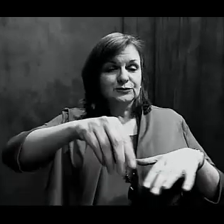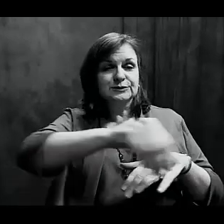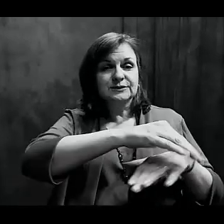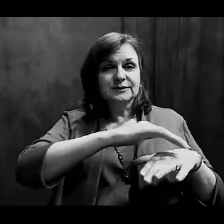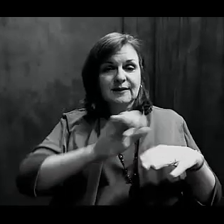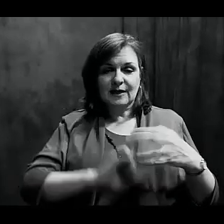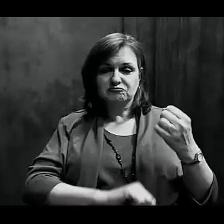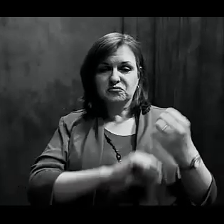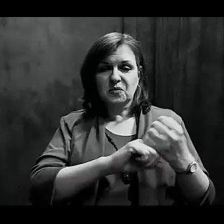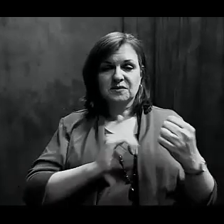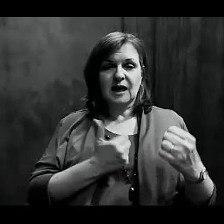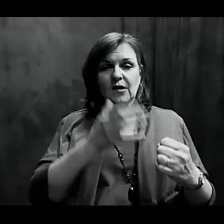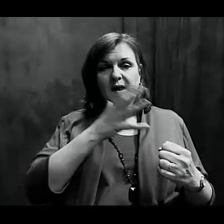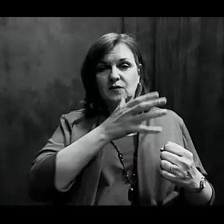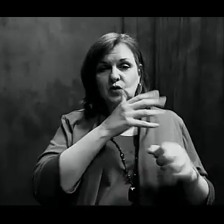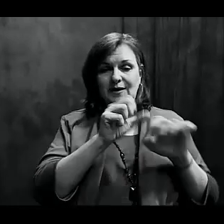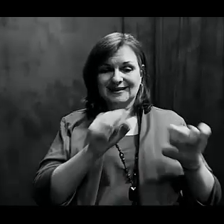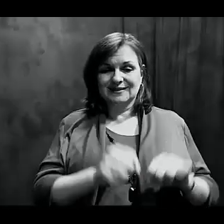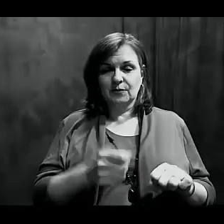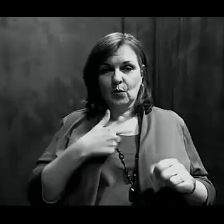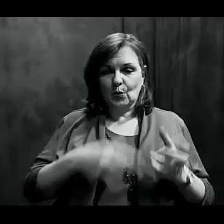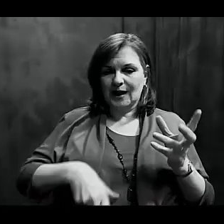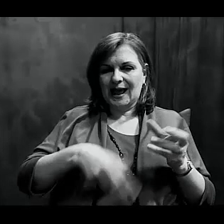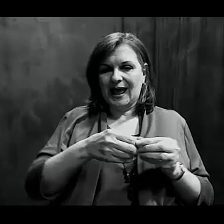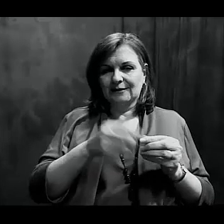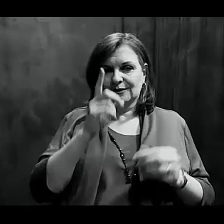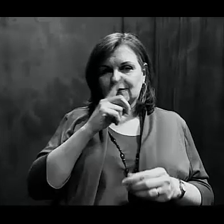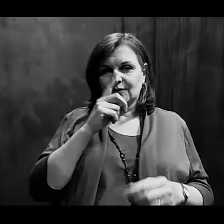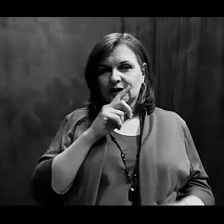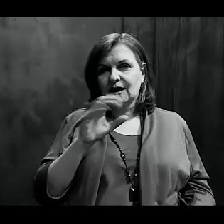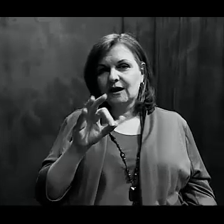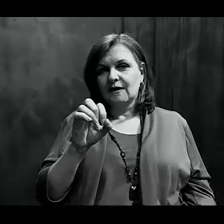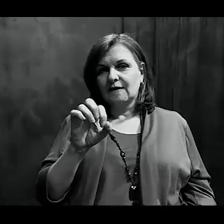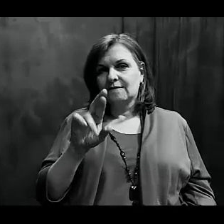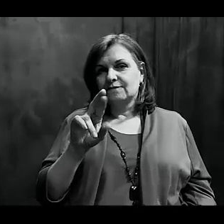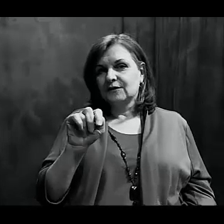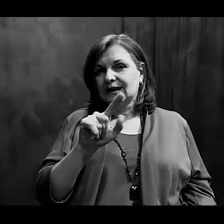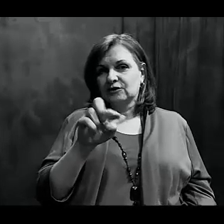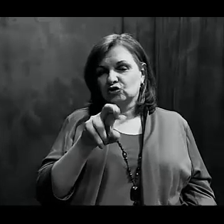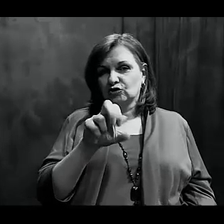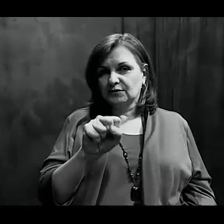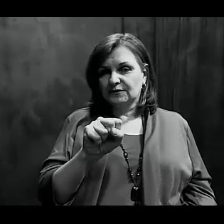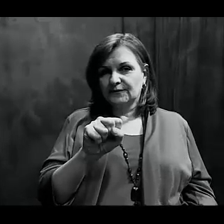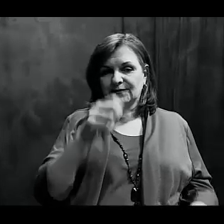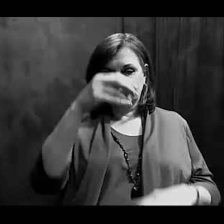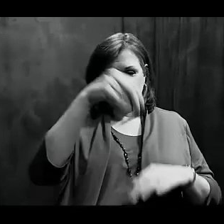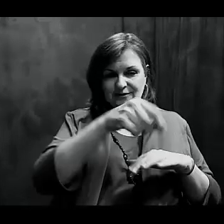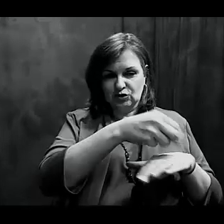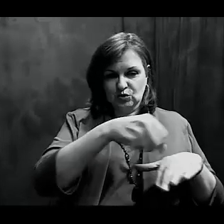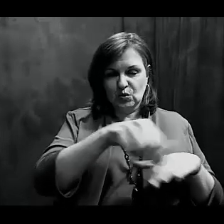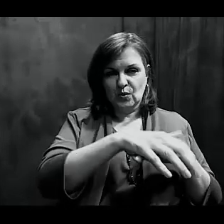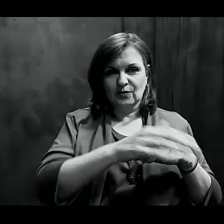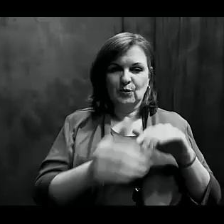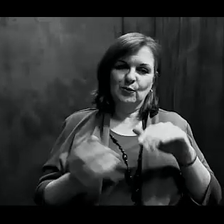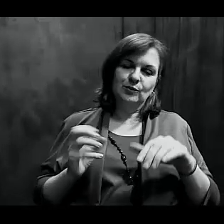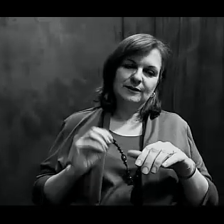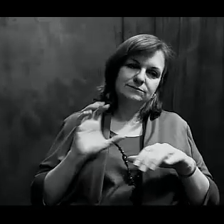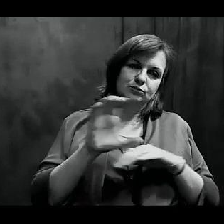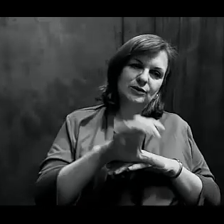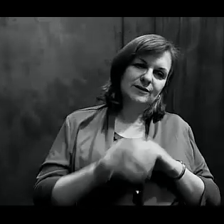agricultural system in the United States we add those synthetic fertilizers those fertilizers are added in access that ammonia ones into